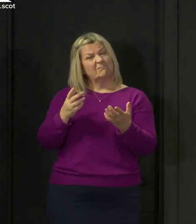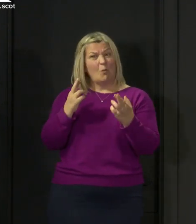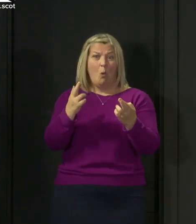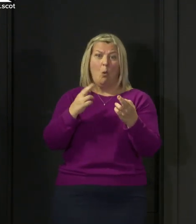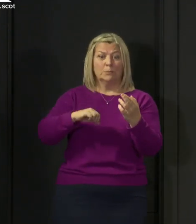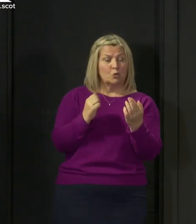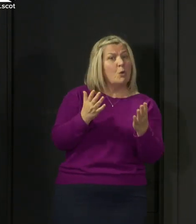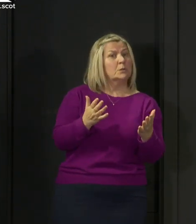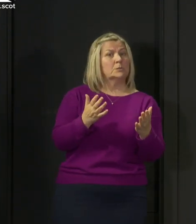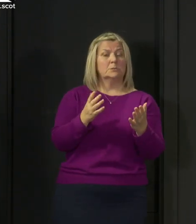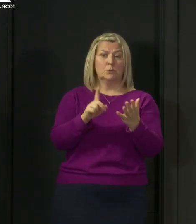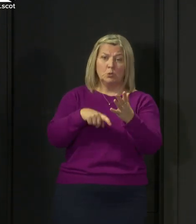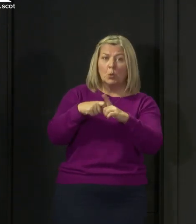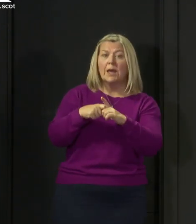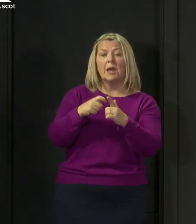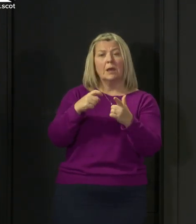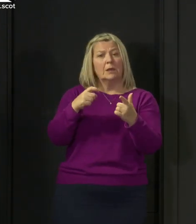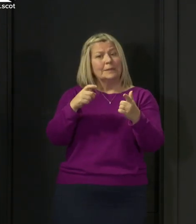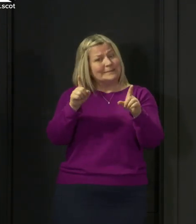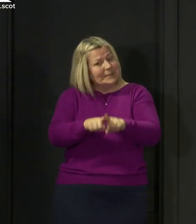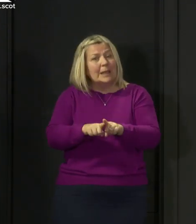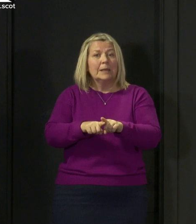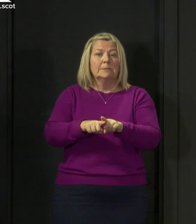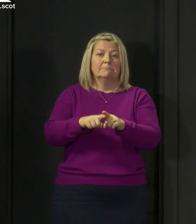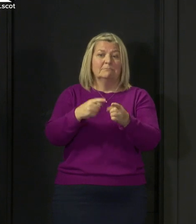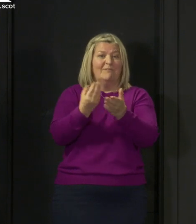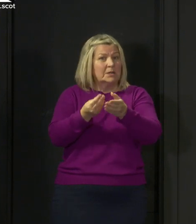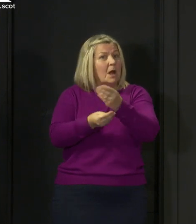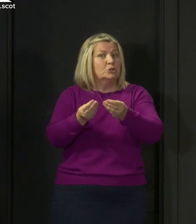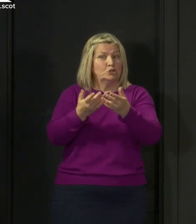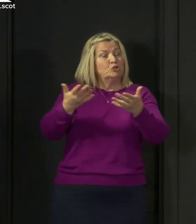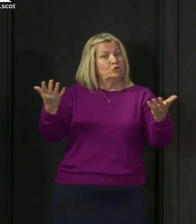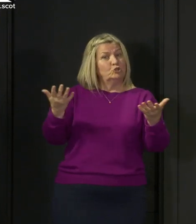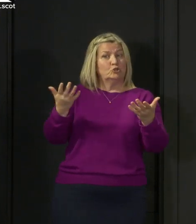Scotland, but across the UK, and there is a recognition on the part of the Treasury